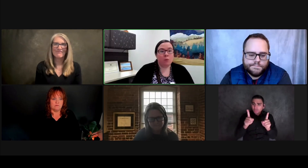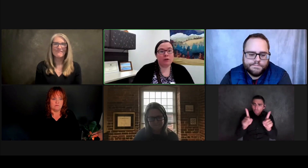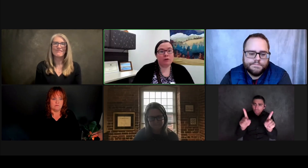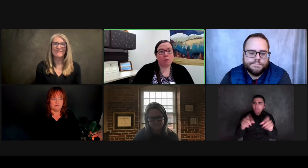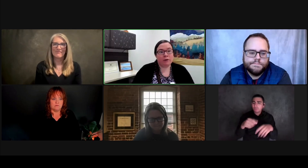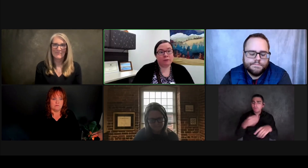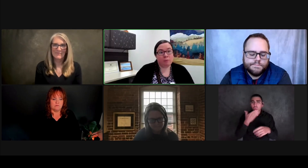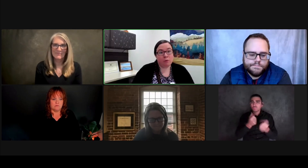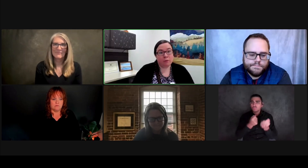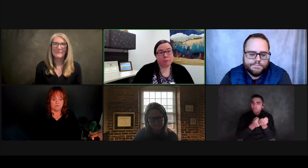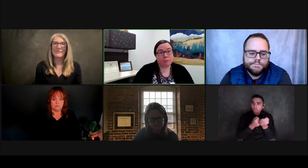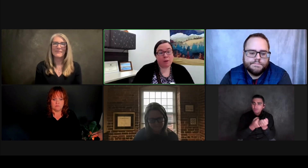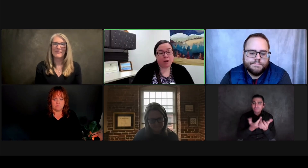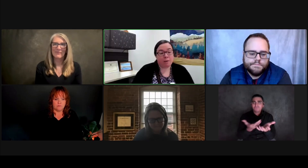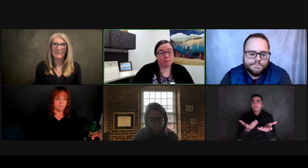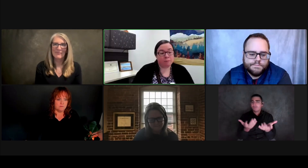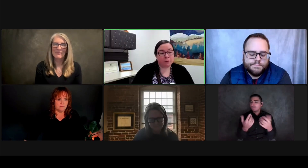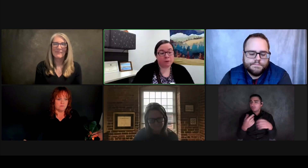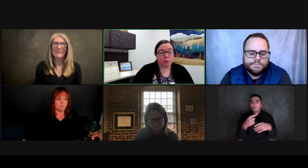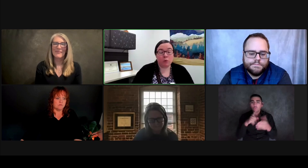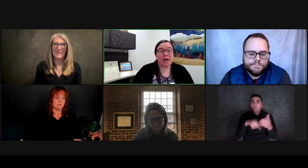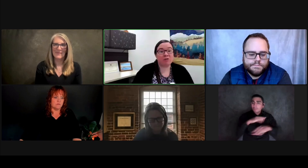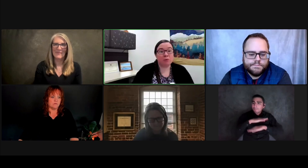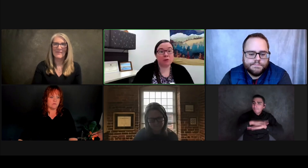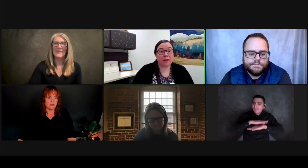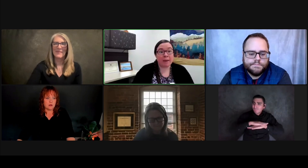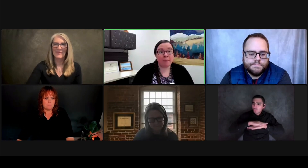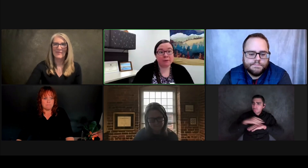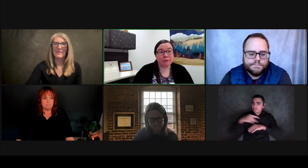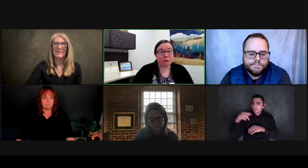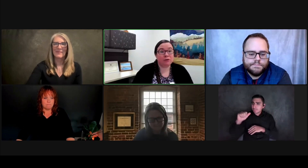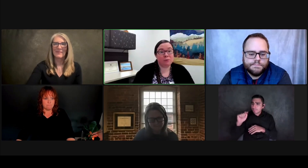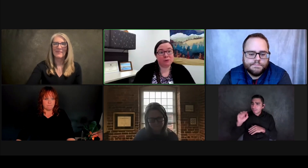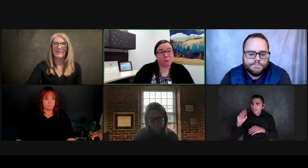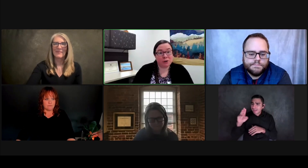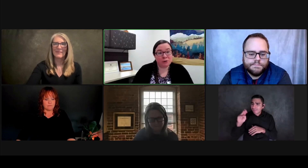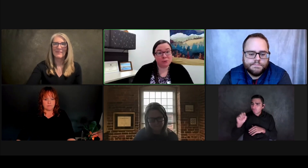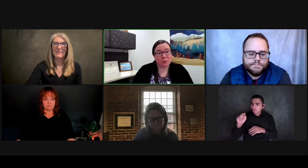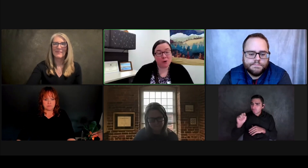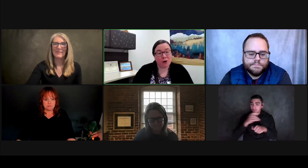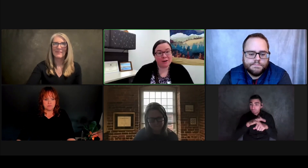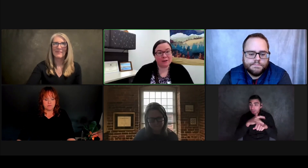We don't want to support-- we're not a Google campus. So we shouldn't be supporting Google products.